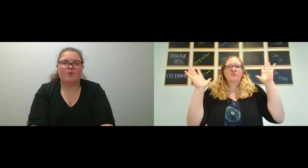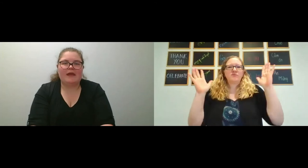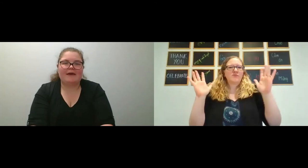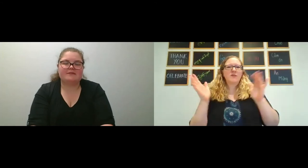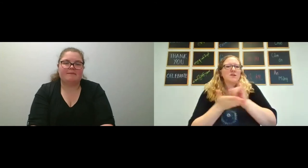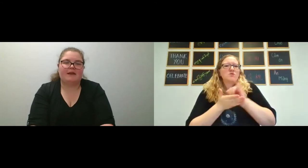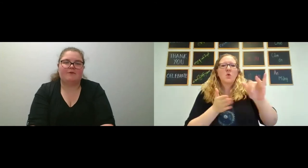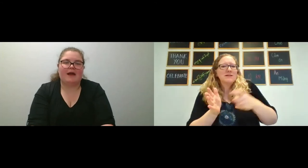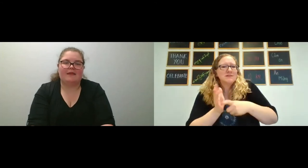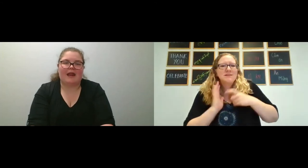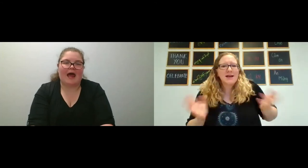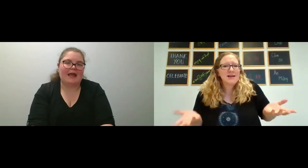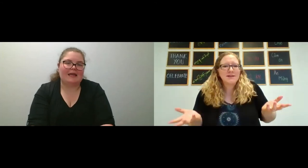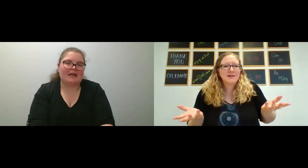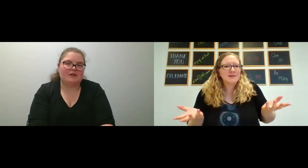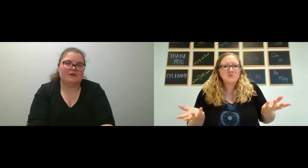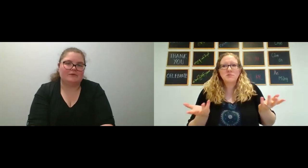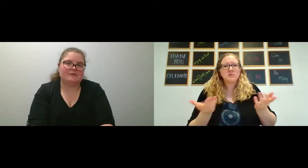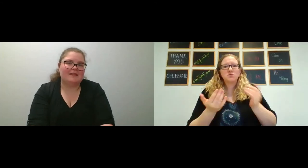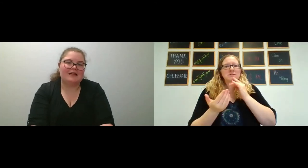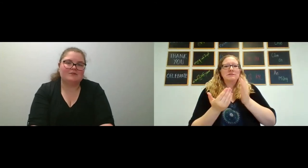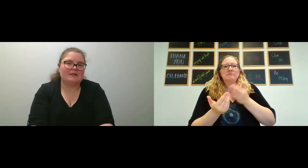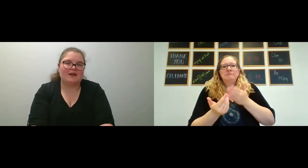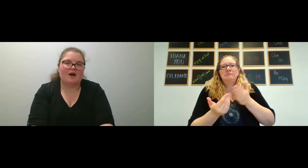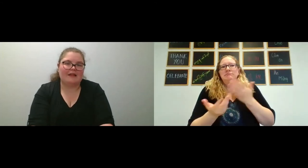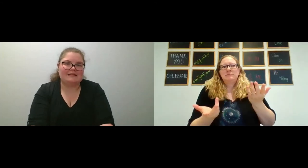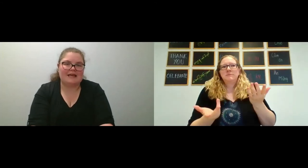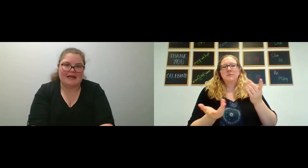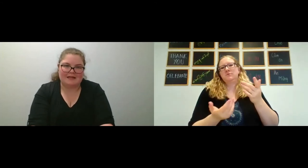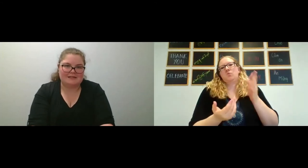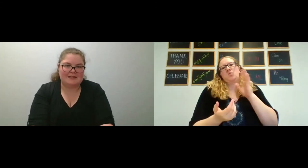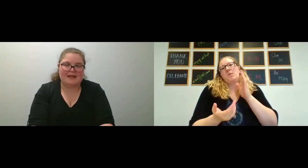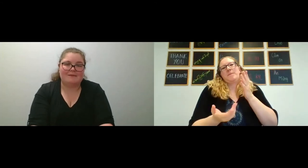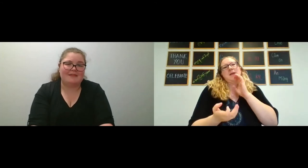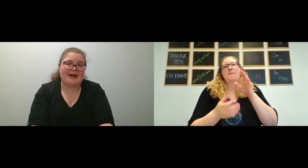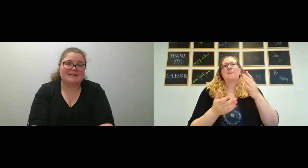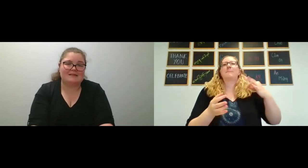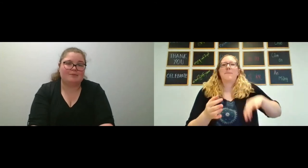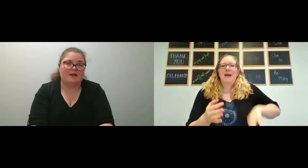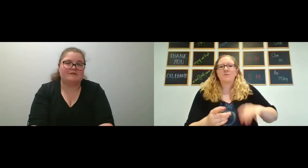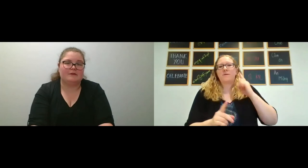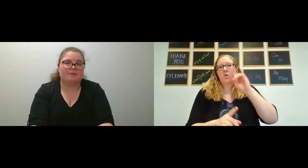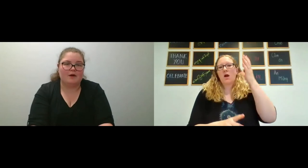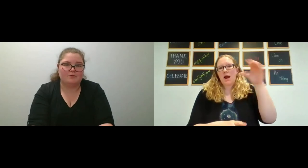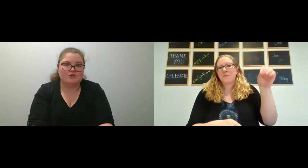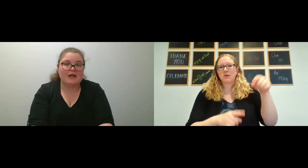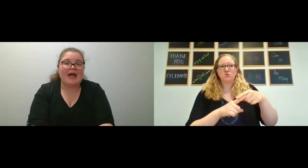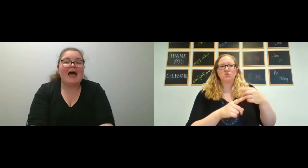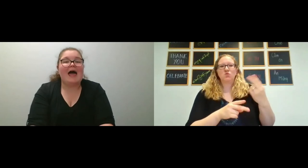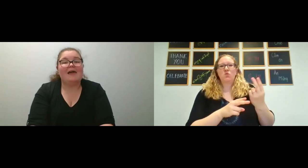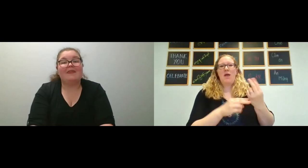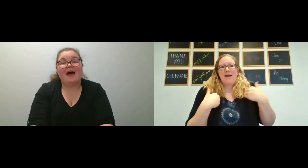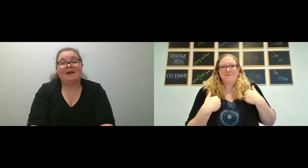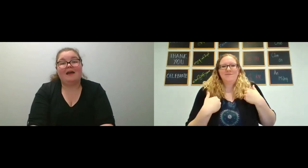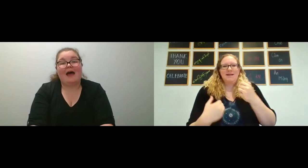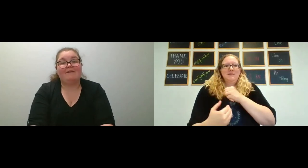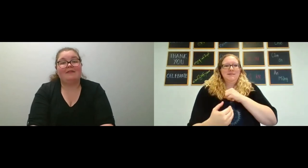we have somebody ready that I can use, and that's really all it takes. And it can be that simple as an approach and having